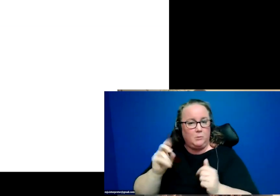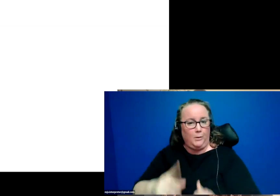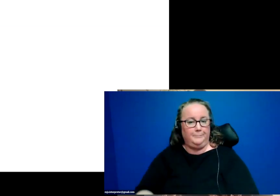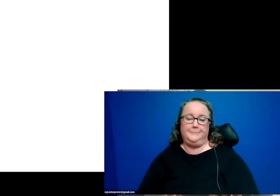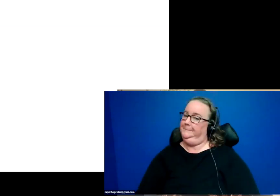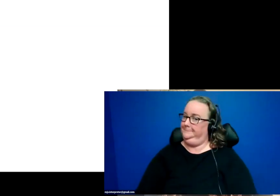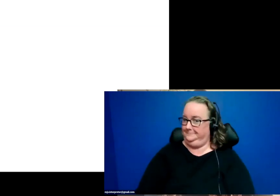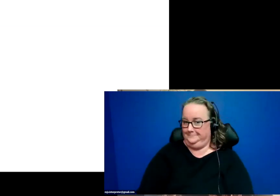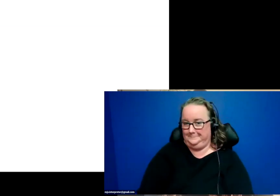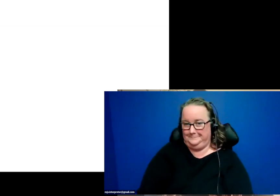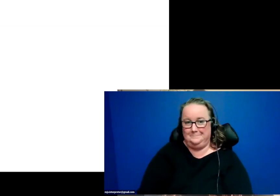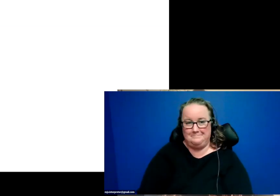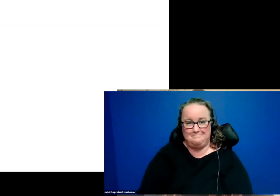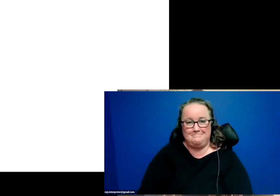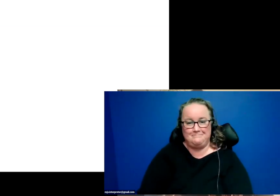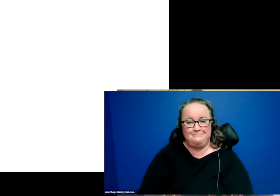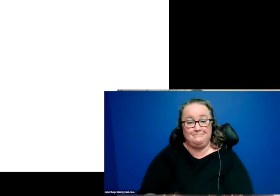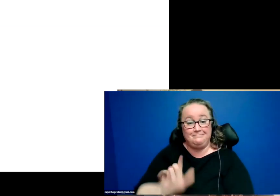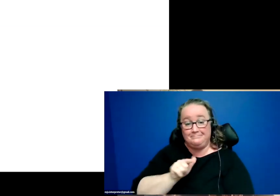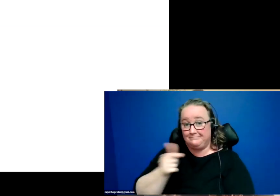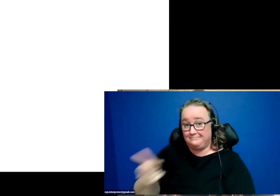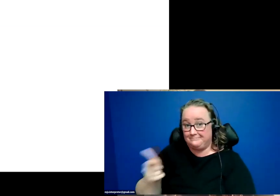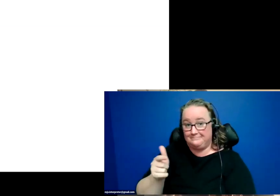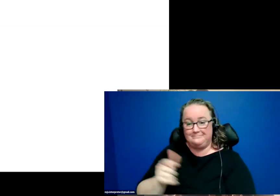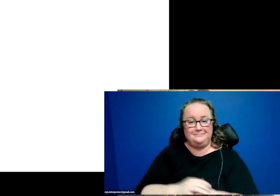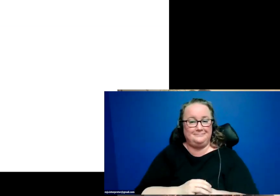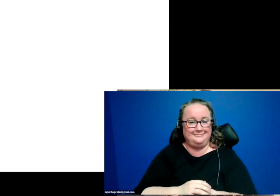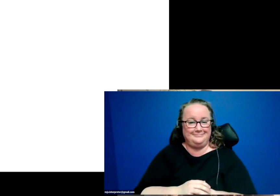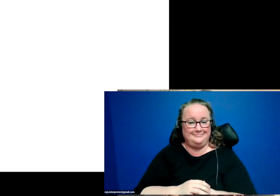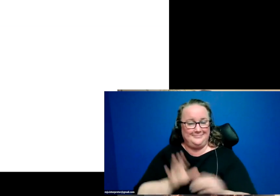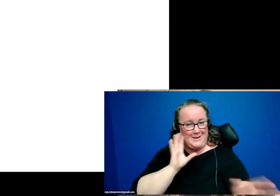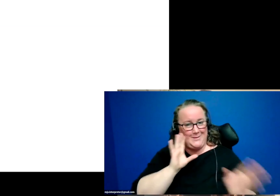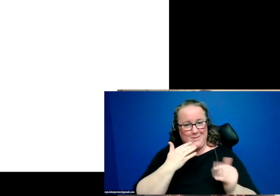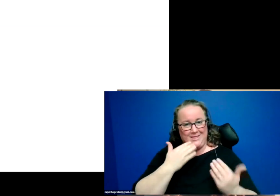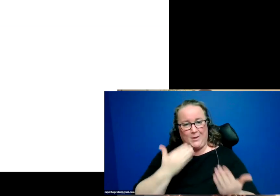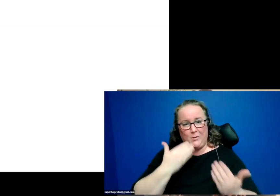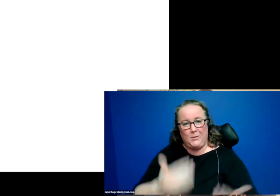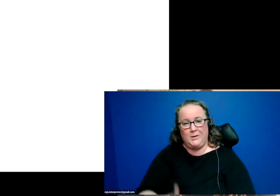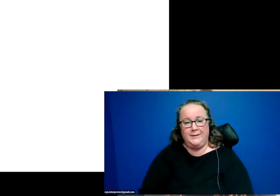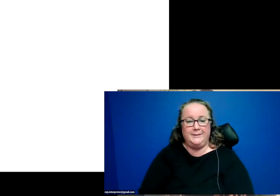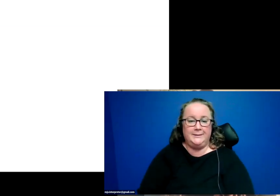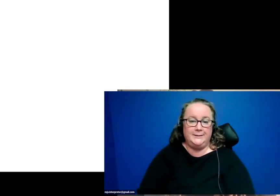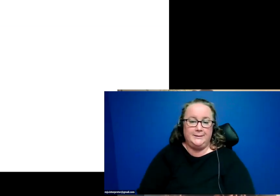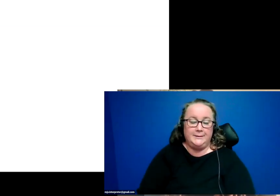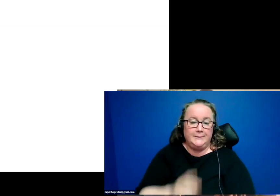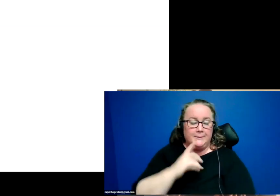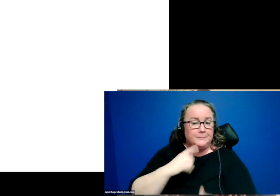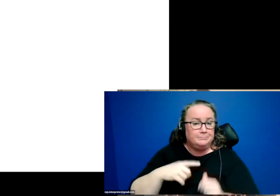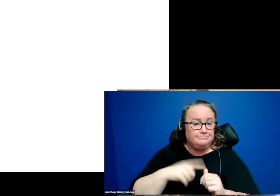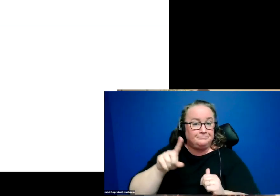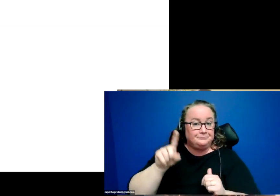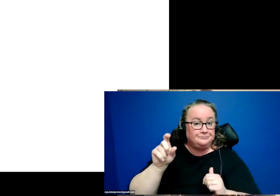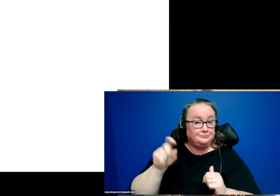Attorney Lewis. Thank you. The first question that we have